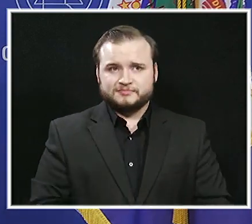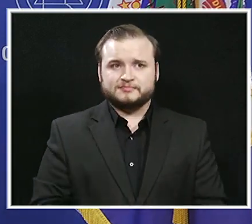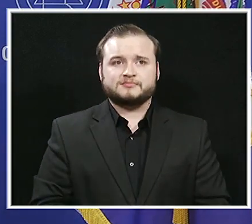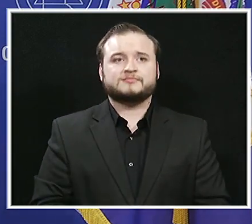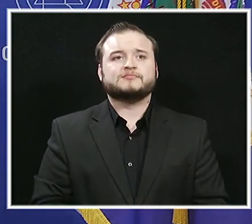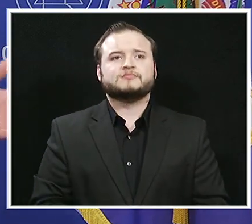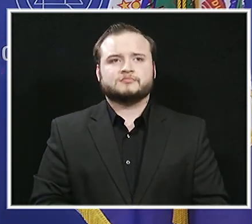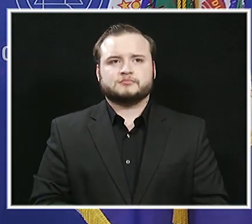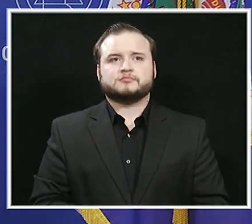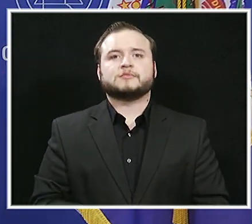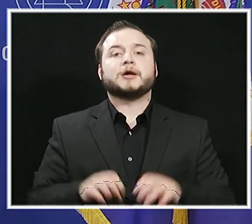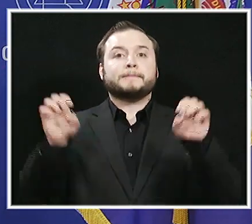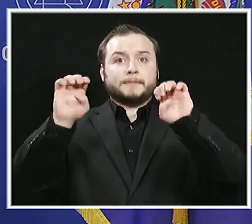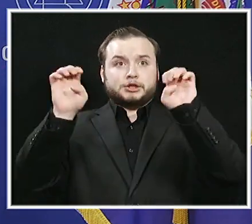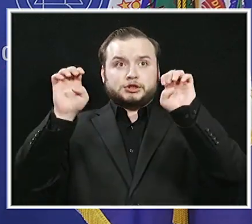other ways it's critical to health.